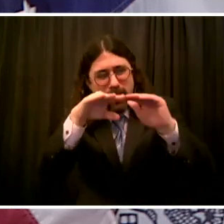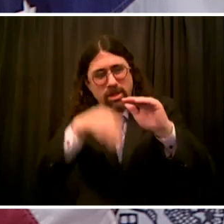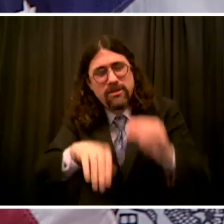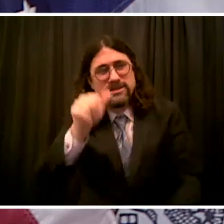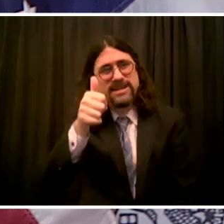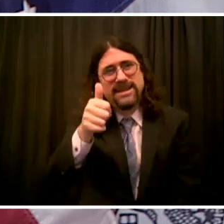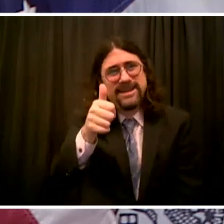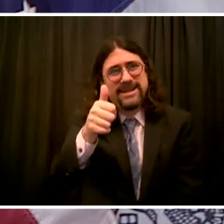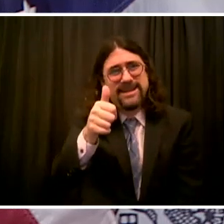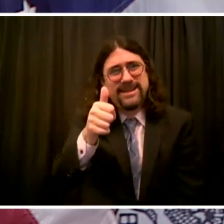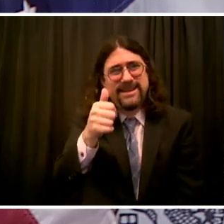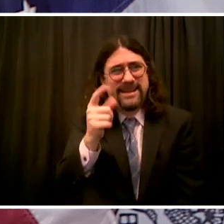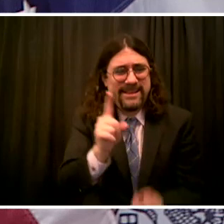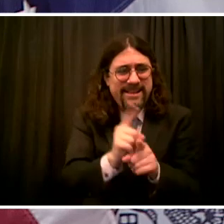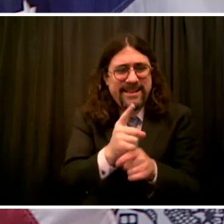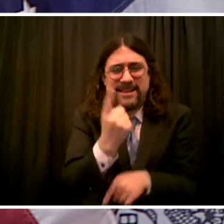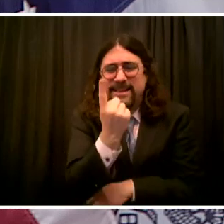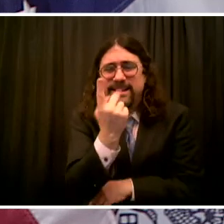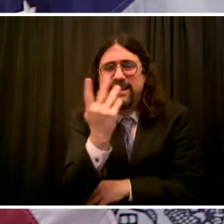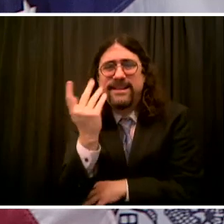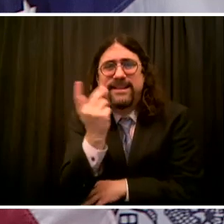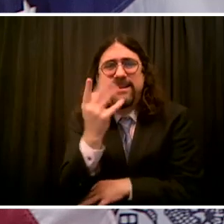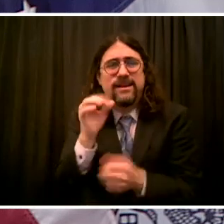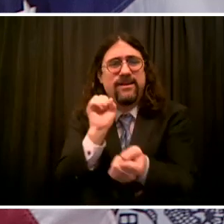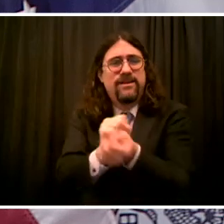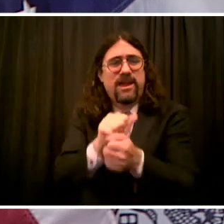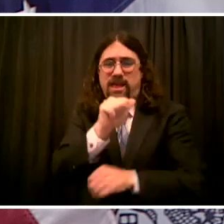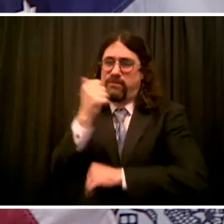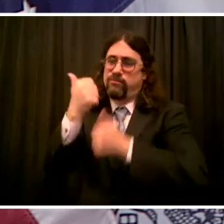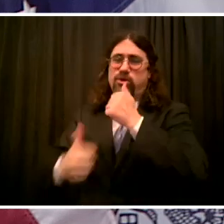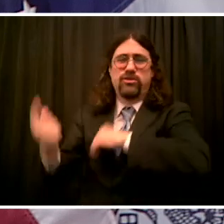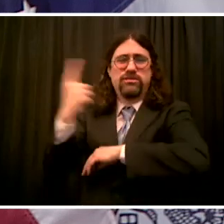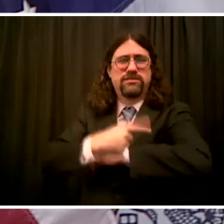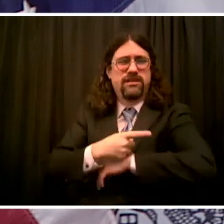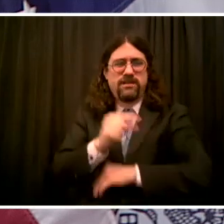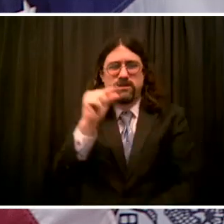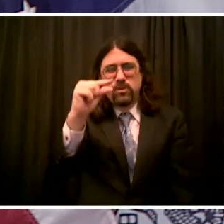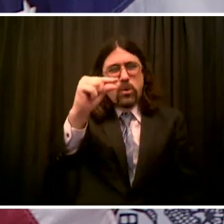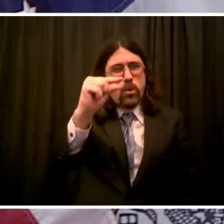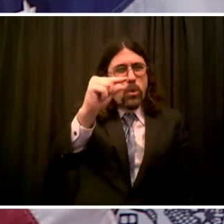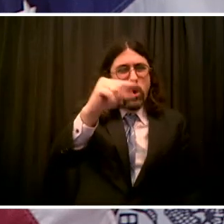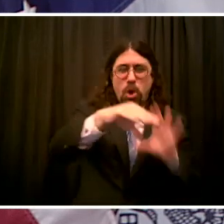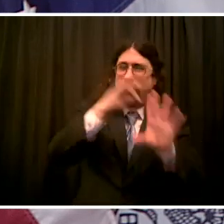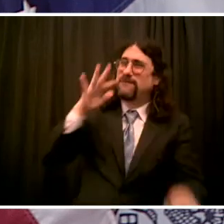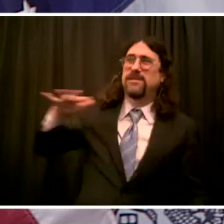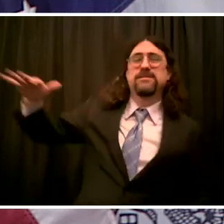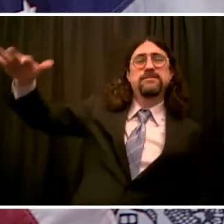YOU OTG LTOOOK AT ITIN ISTH PERSPECTIVE. IT'S FEWER THAN